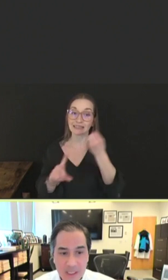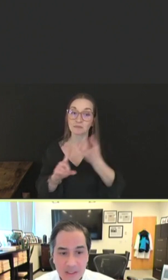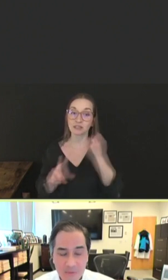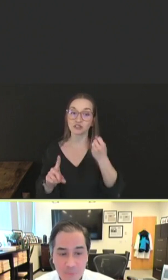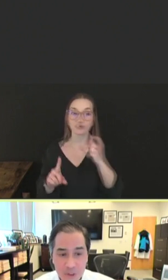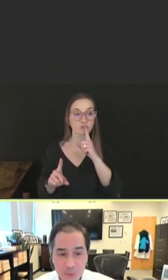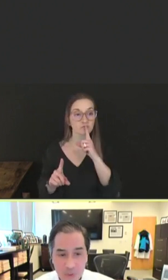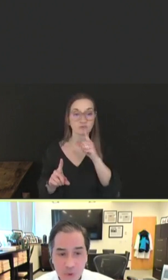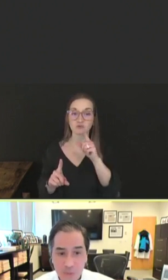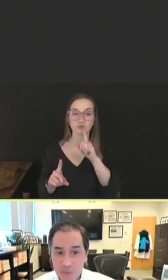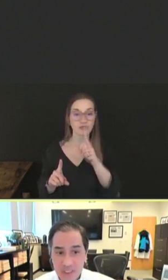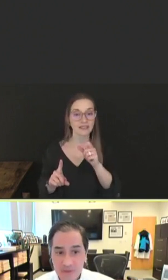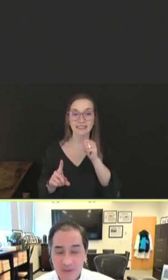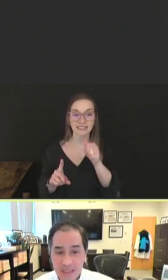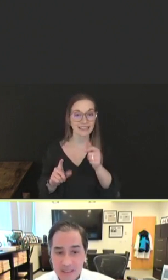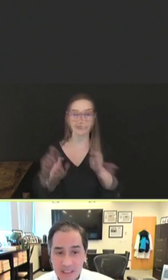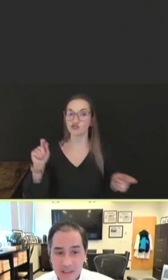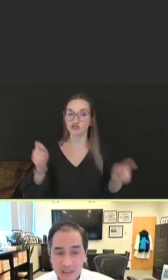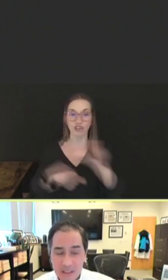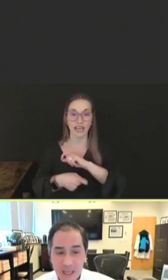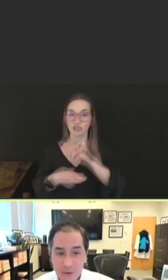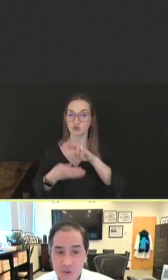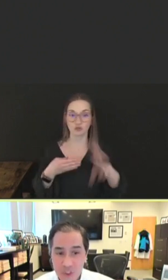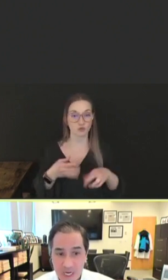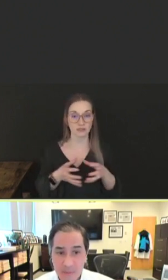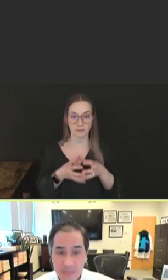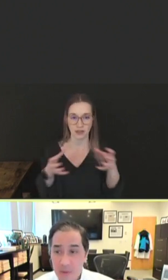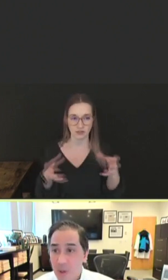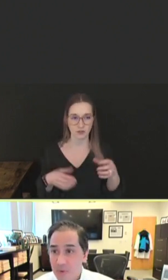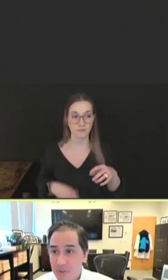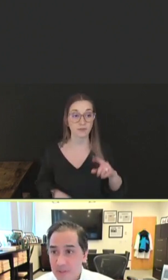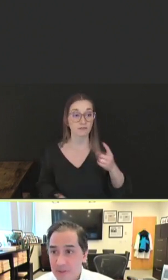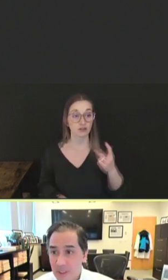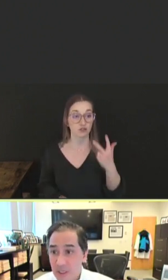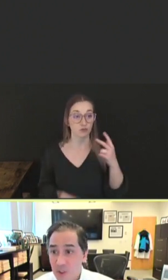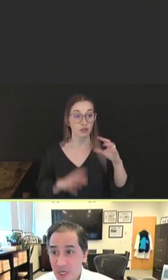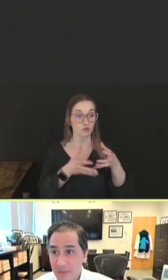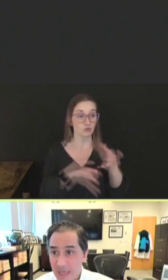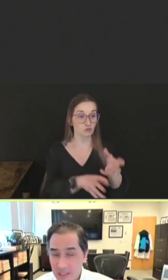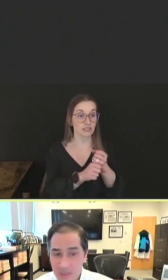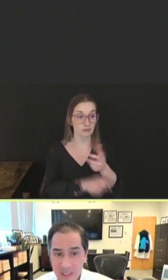The first three groups received the vaccine, and under sham, that represents a sham antibody,